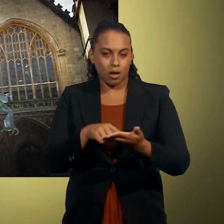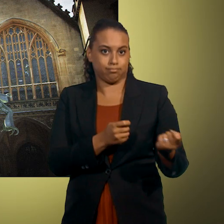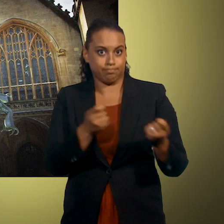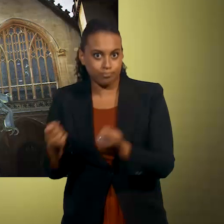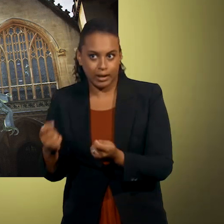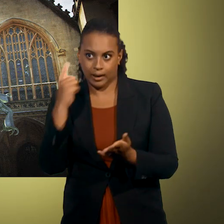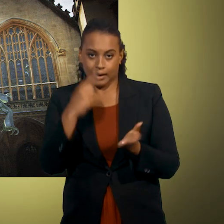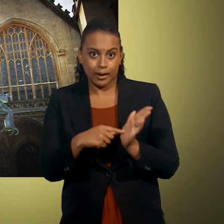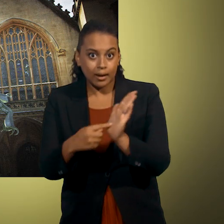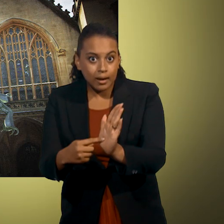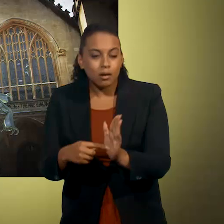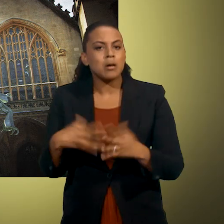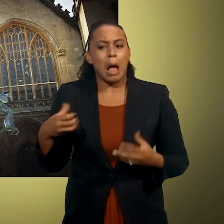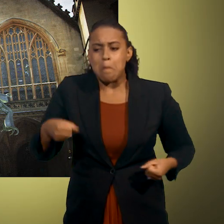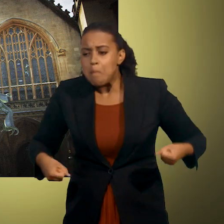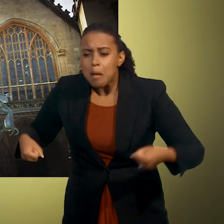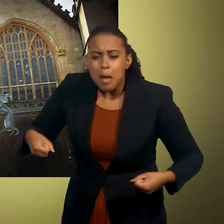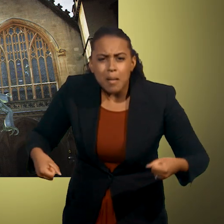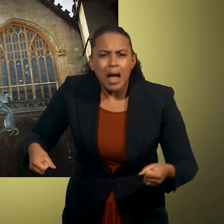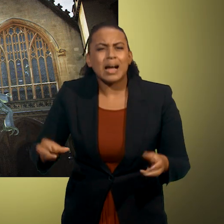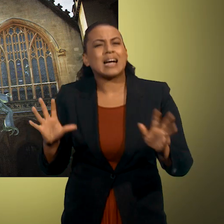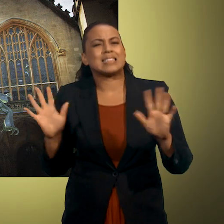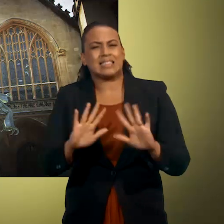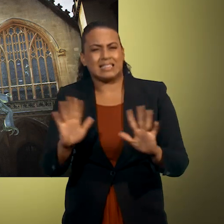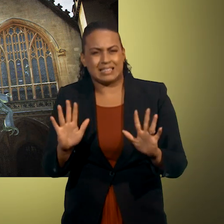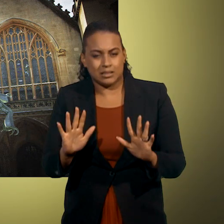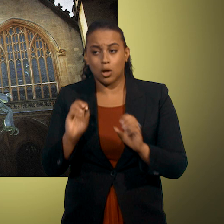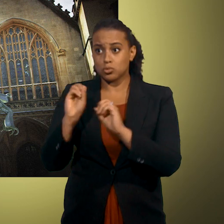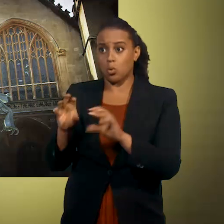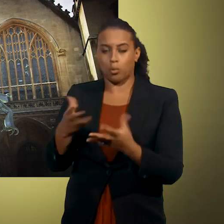Also please avoid bringing too many bags or bulky items because there are no storage facilities